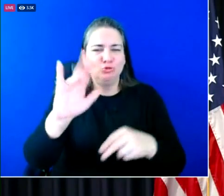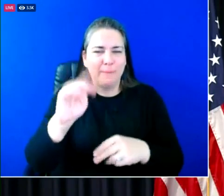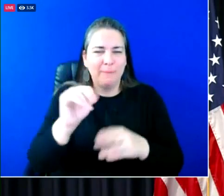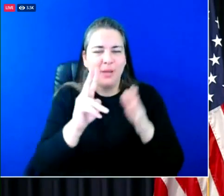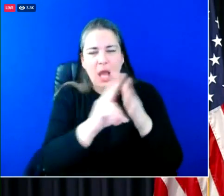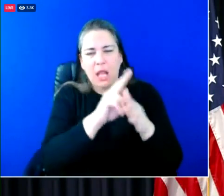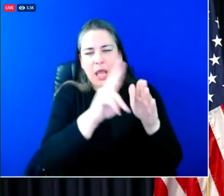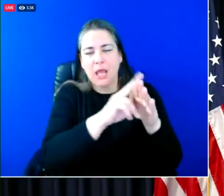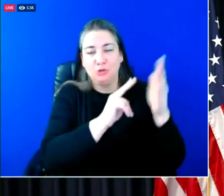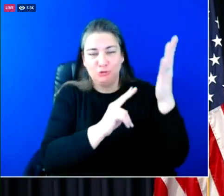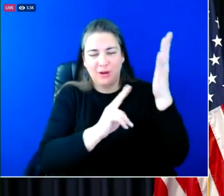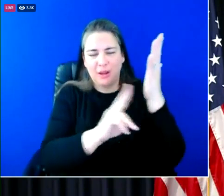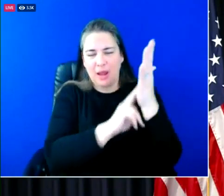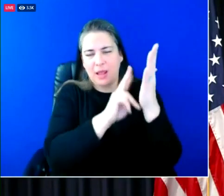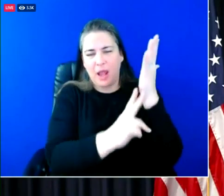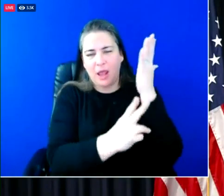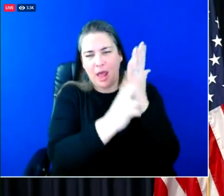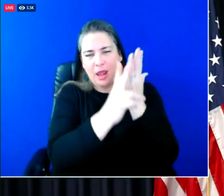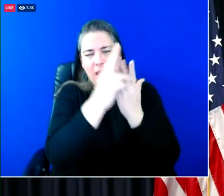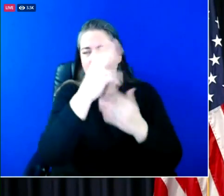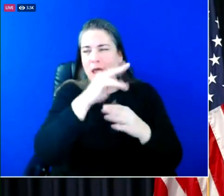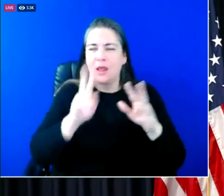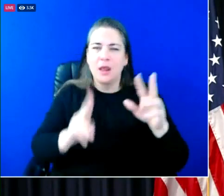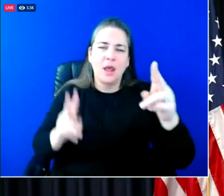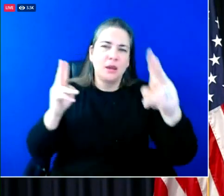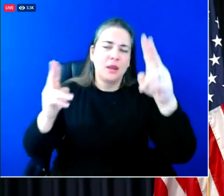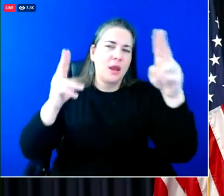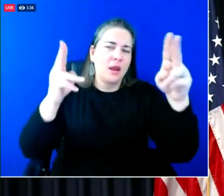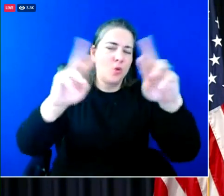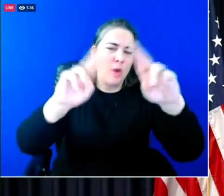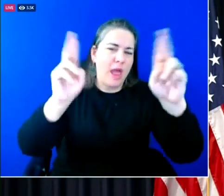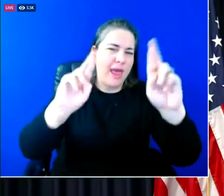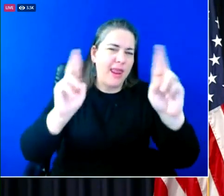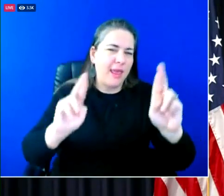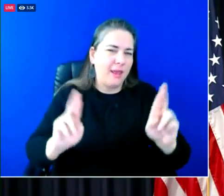Everything we're doing right now is preparation and making sure the public